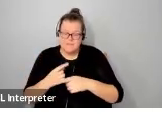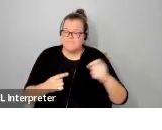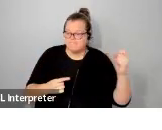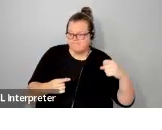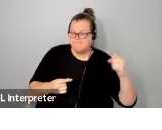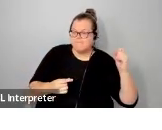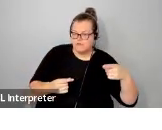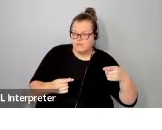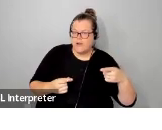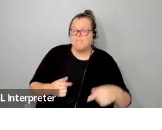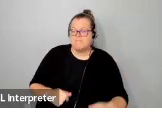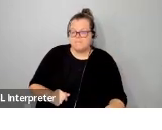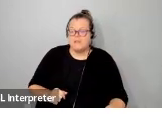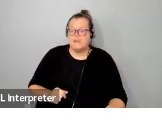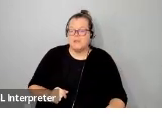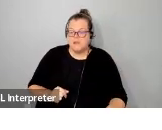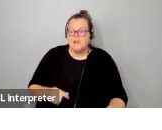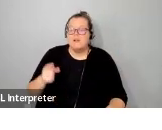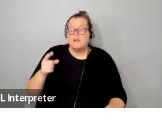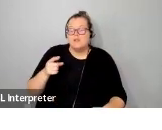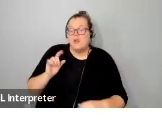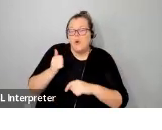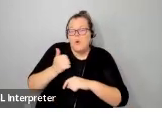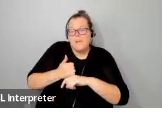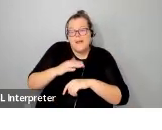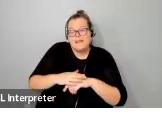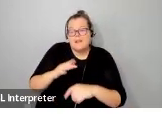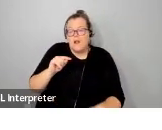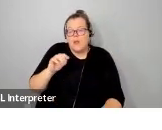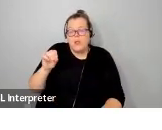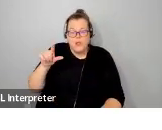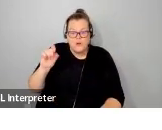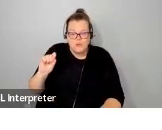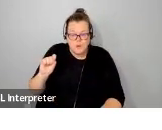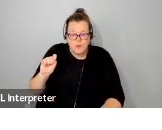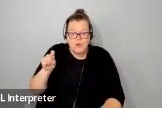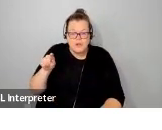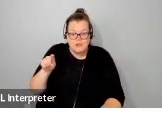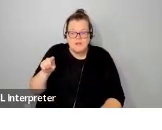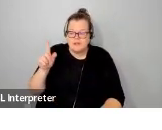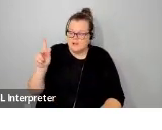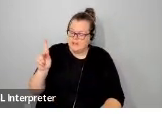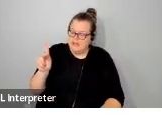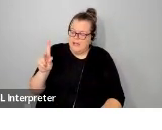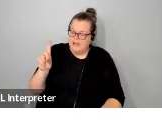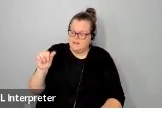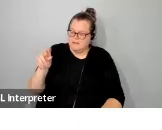So you know, based on the the tools Elian just laid out, K Dads does have ample opportunity to